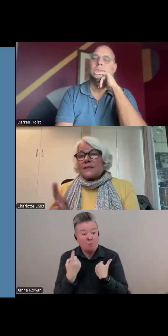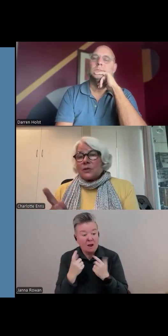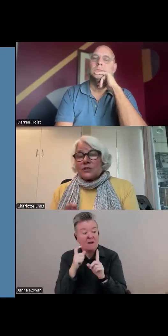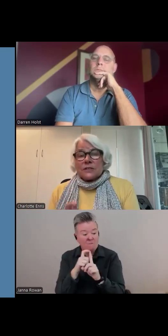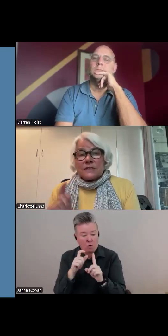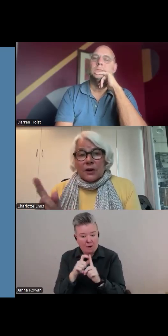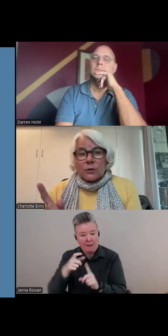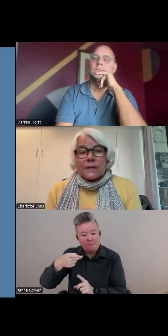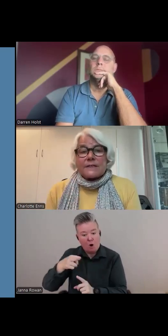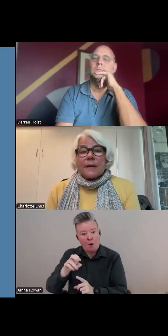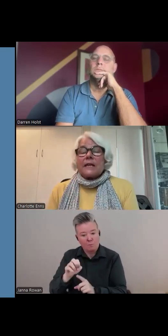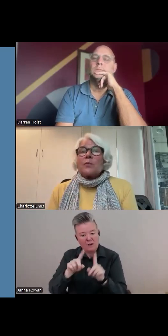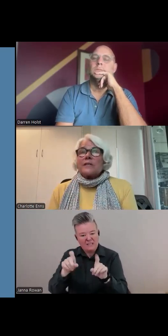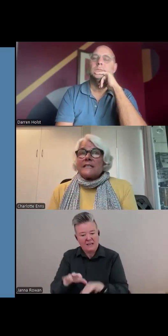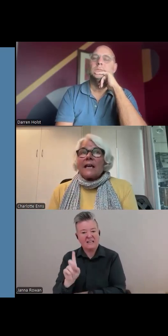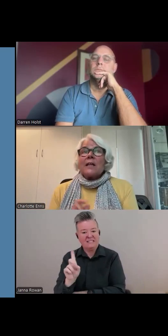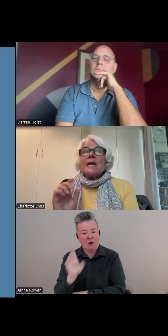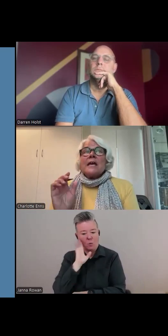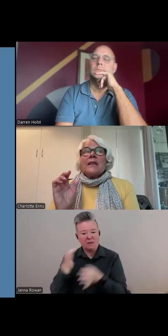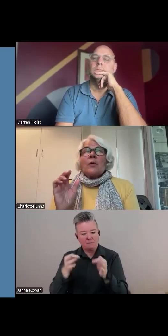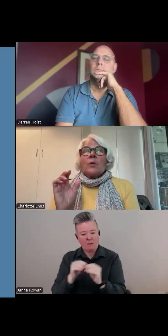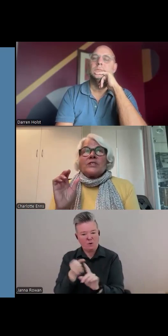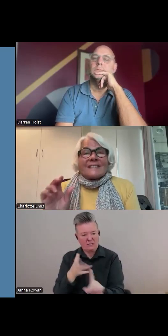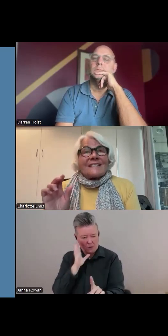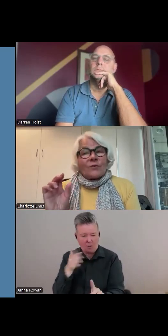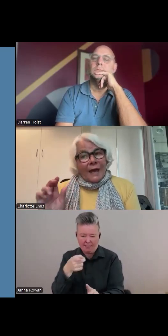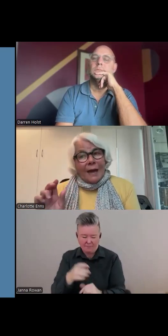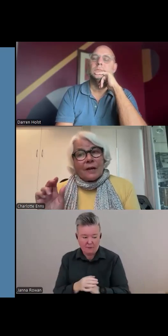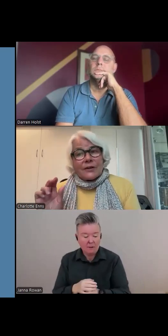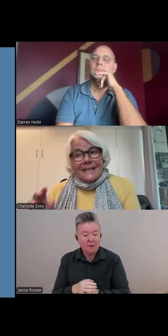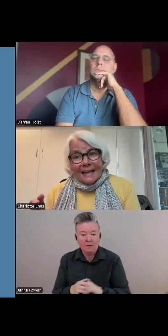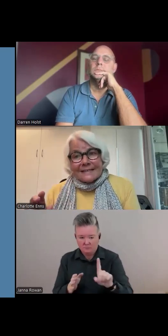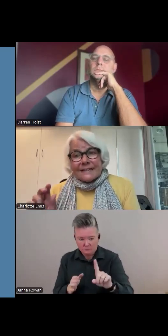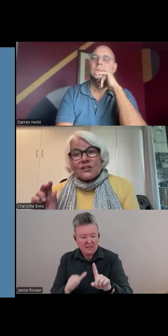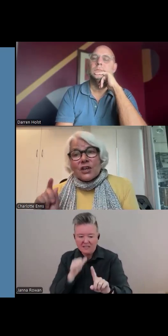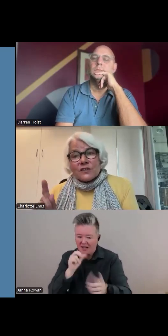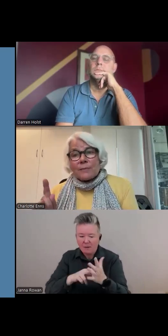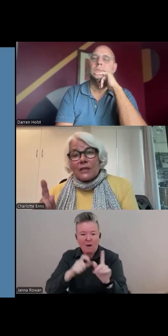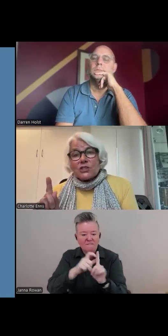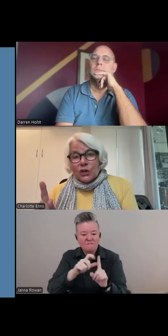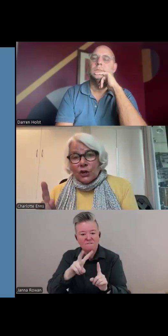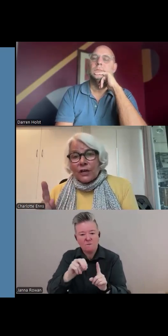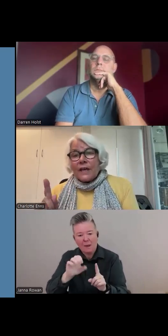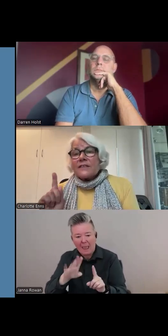which Darren will explain in more detail, which isn't a vocabulary test, it's just to make sure